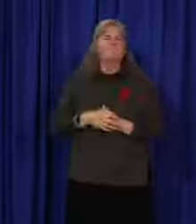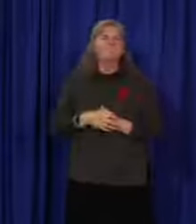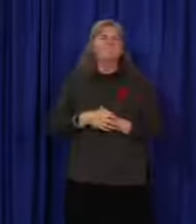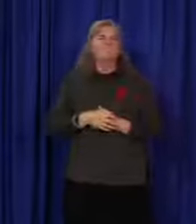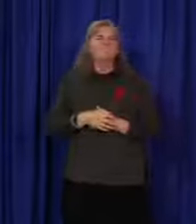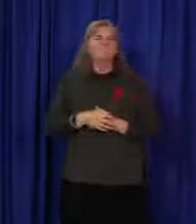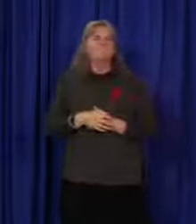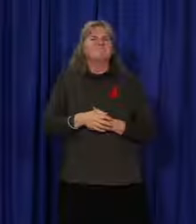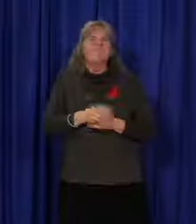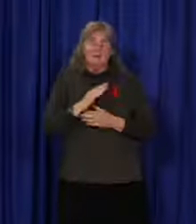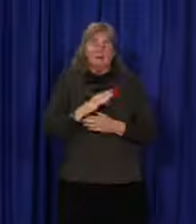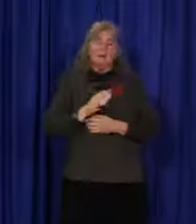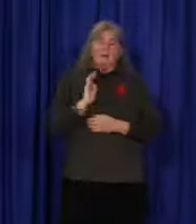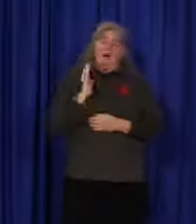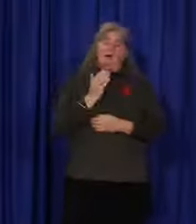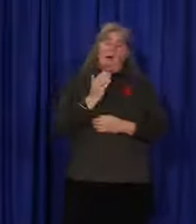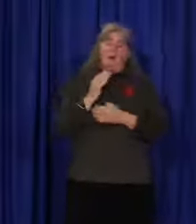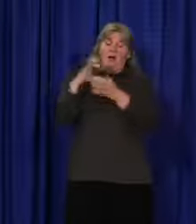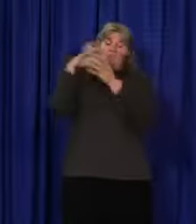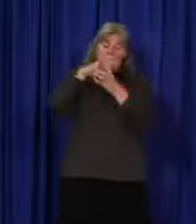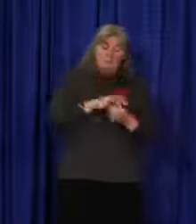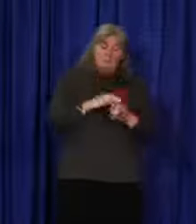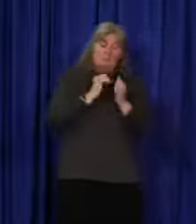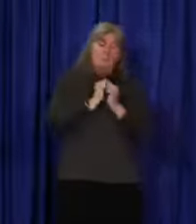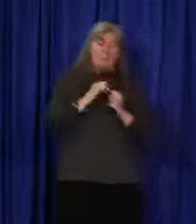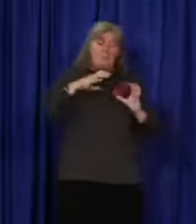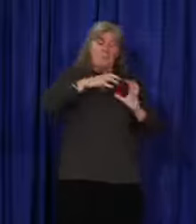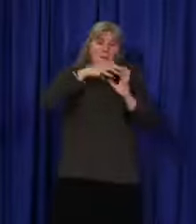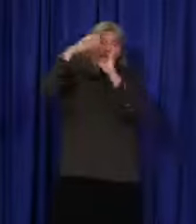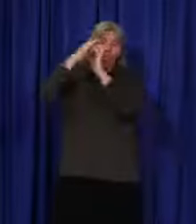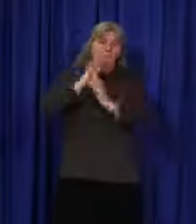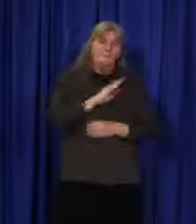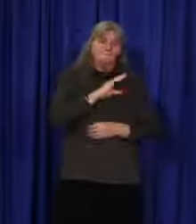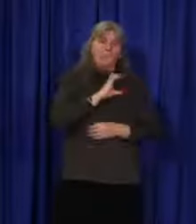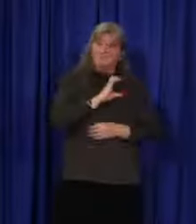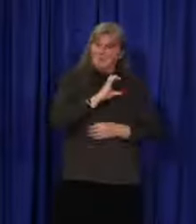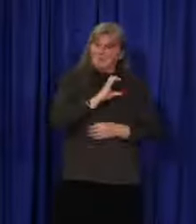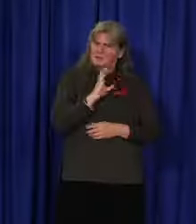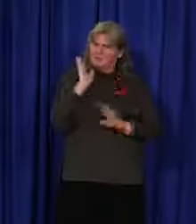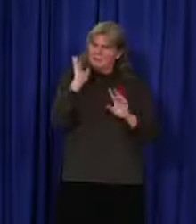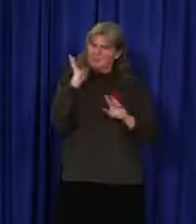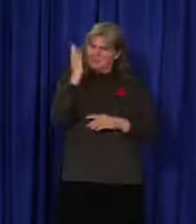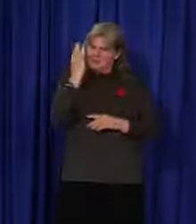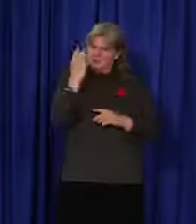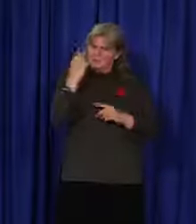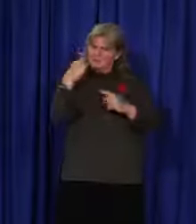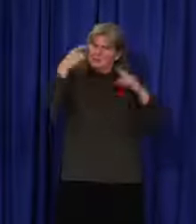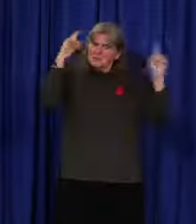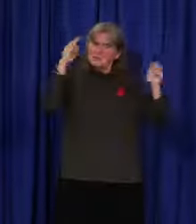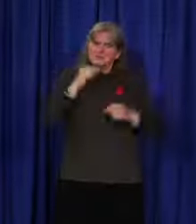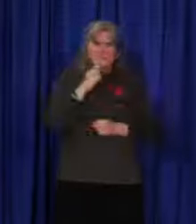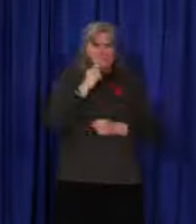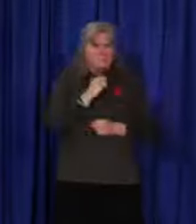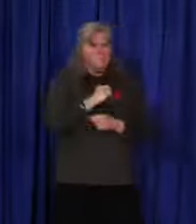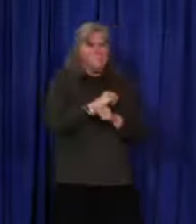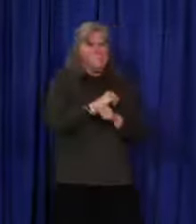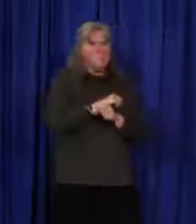to move away from enforced self-isolation. As we do so, we will depend on all Yukoners to do the right